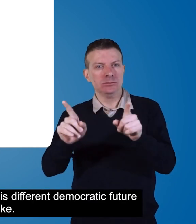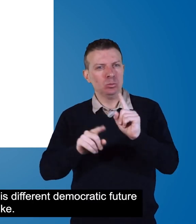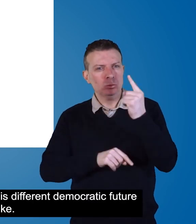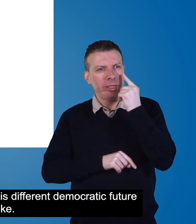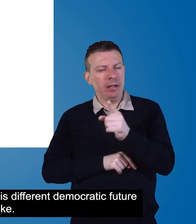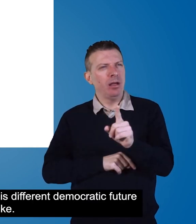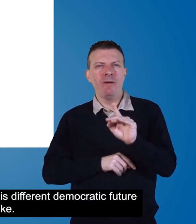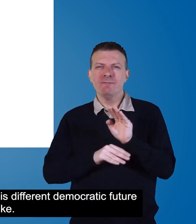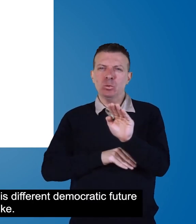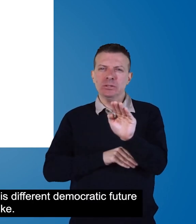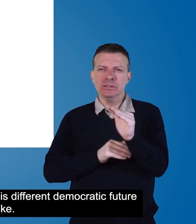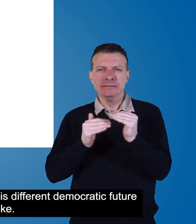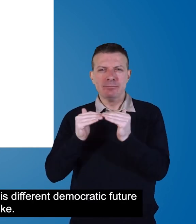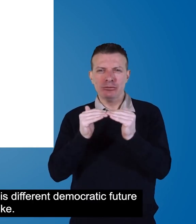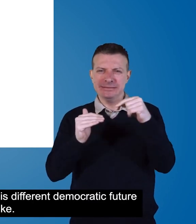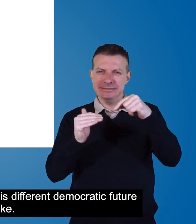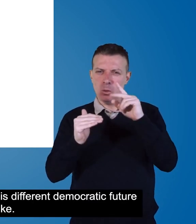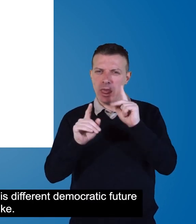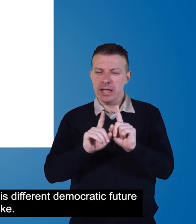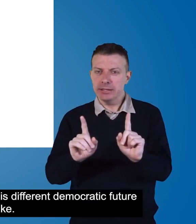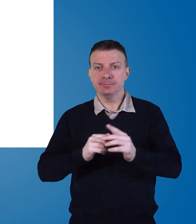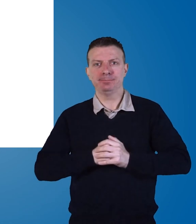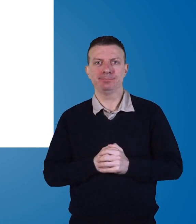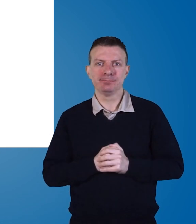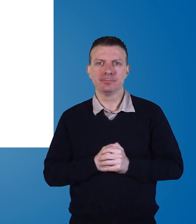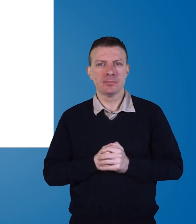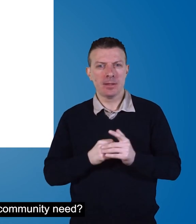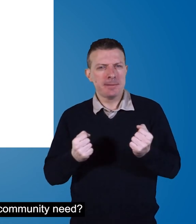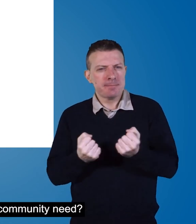to think about what this different democratic future might look like. Which